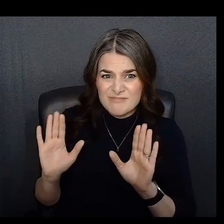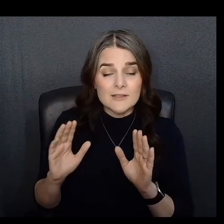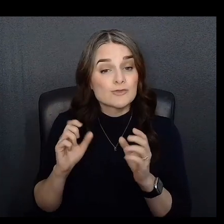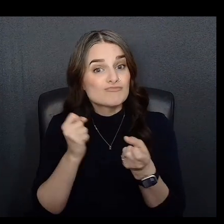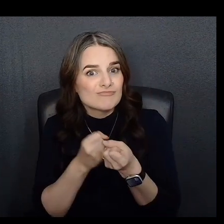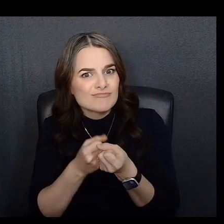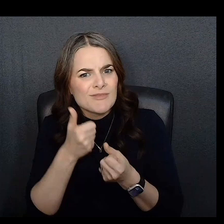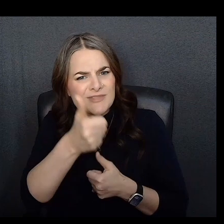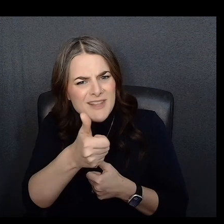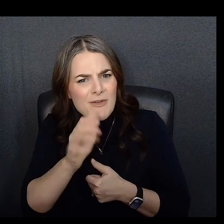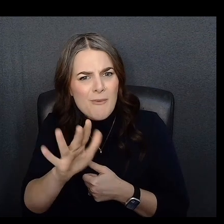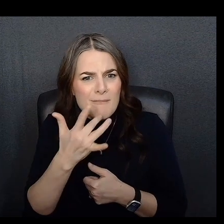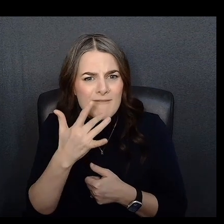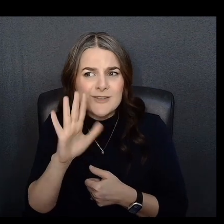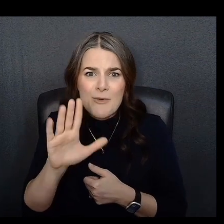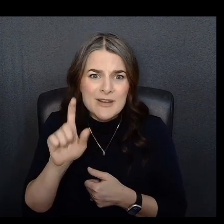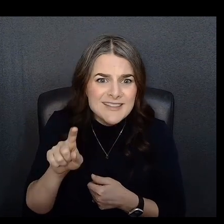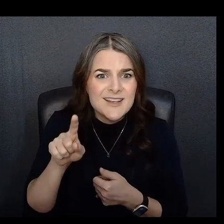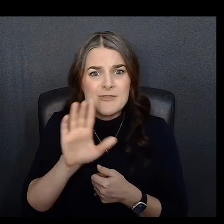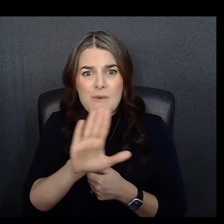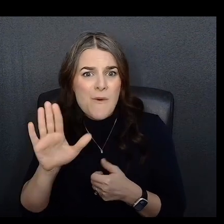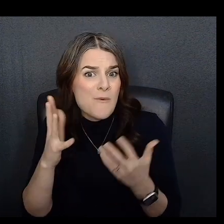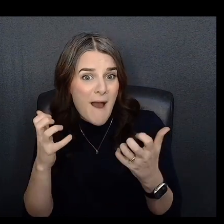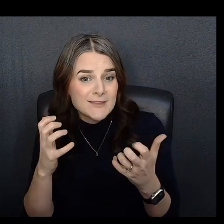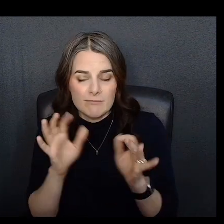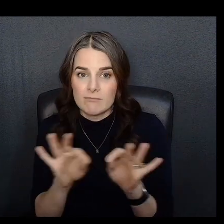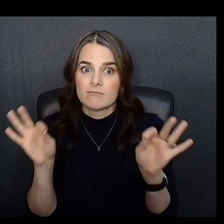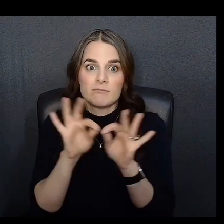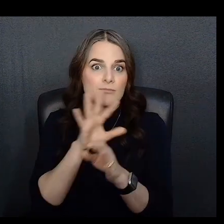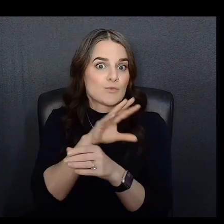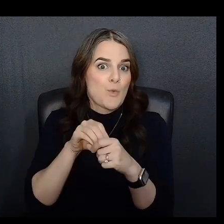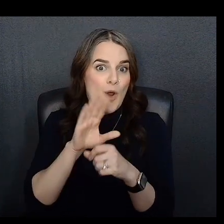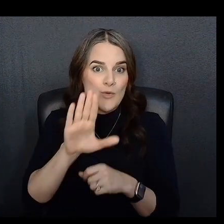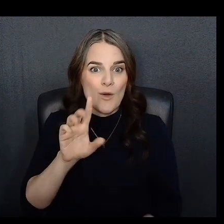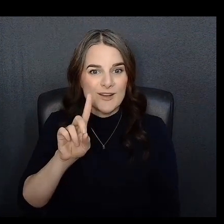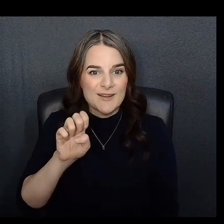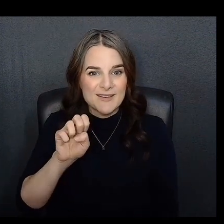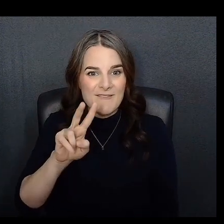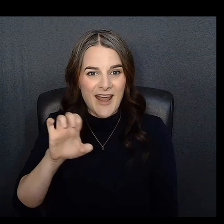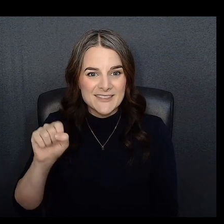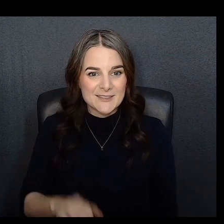your wants, those are important things to include on a device. So when you look here with this example, you have things like,